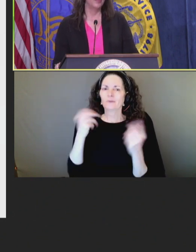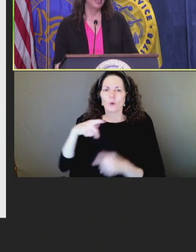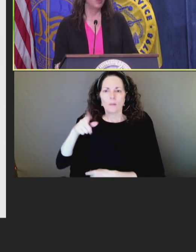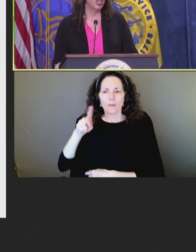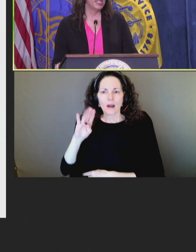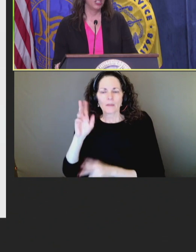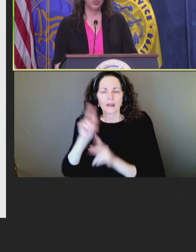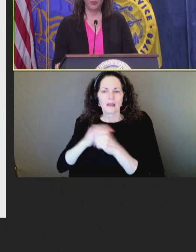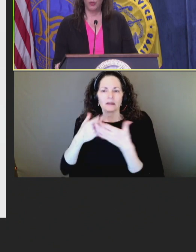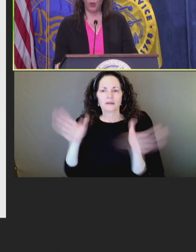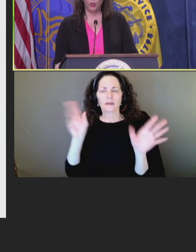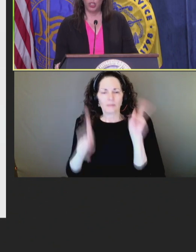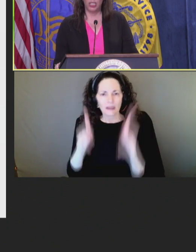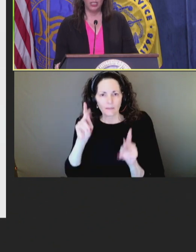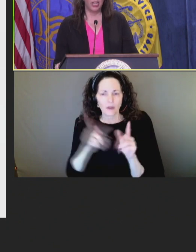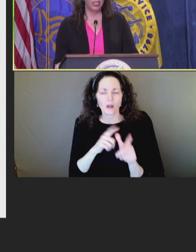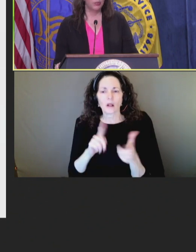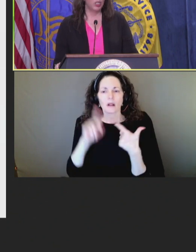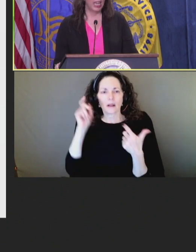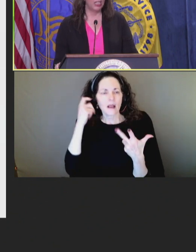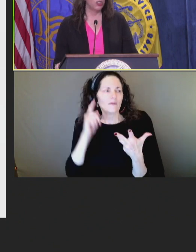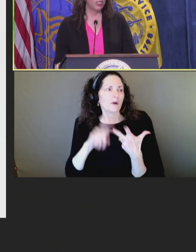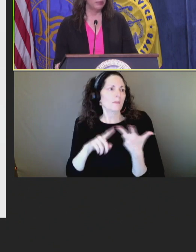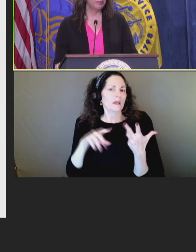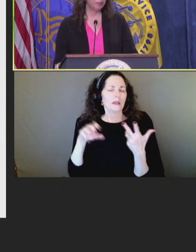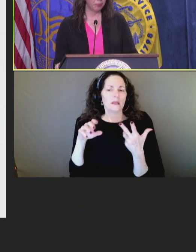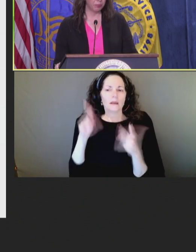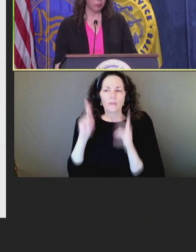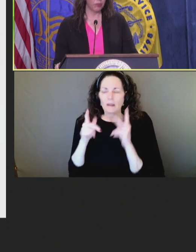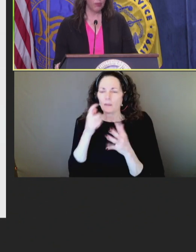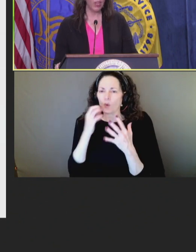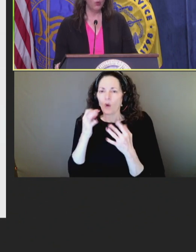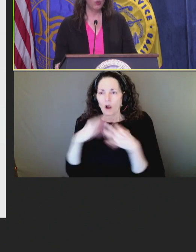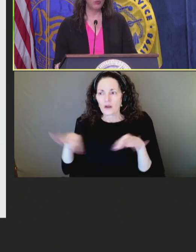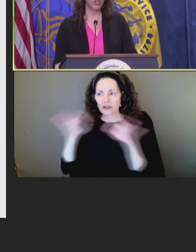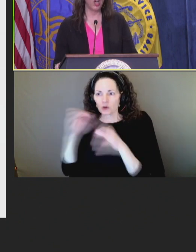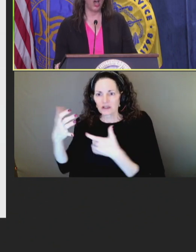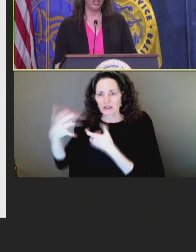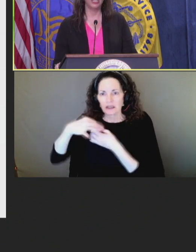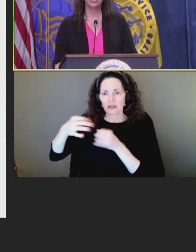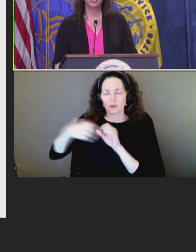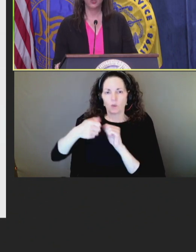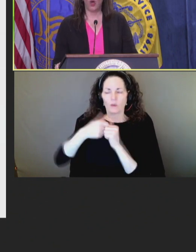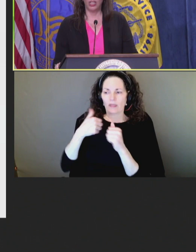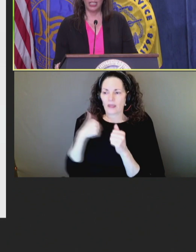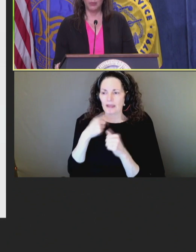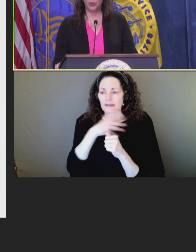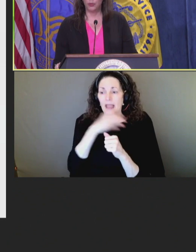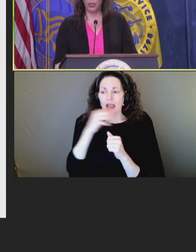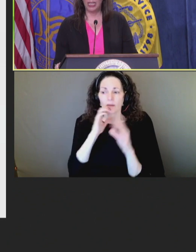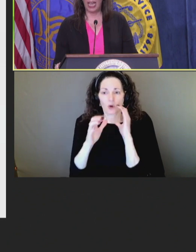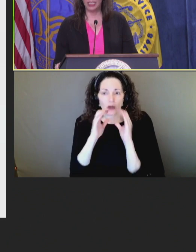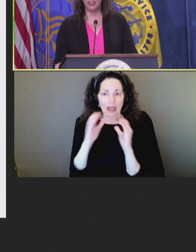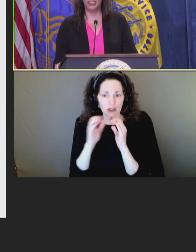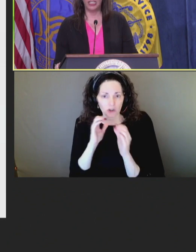immunization promotion, and communication. We work on quality improvement activities